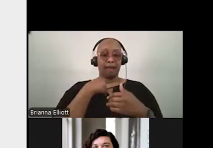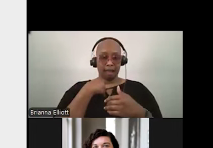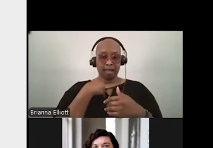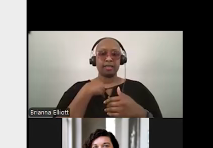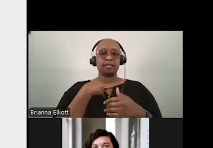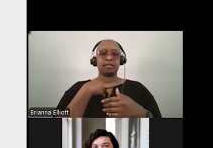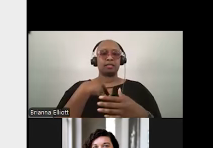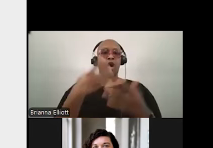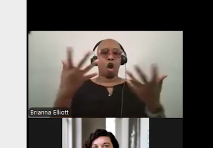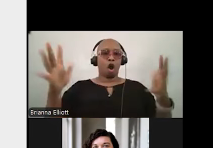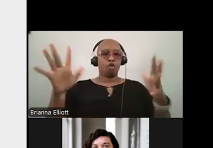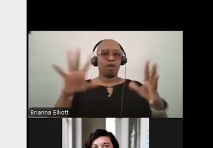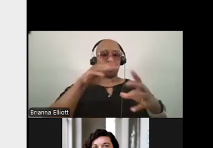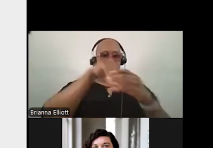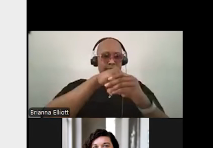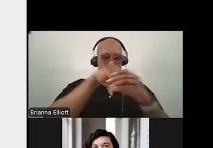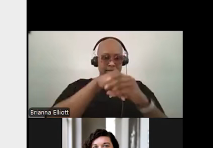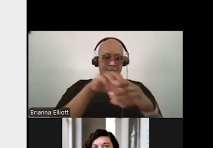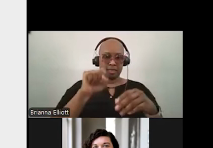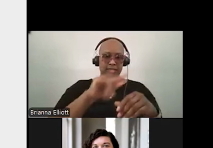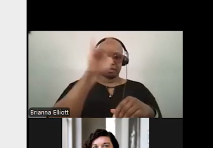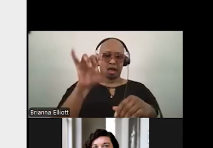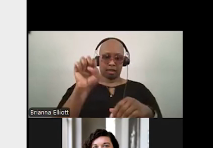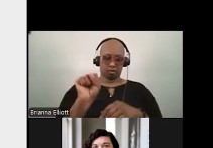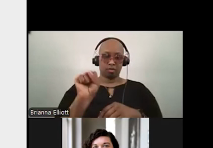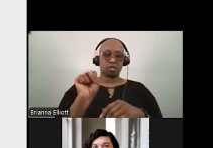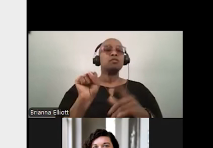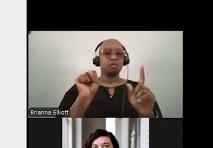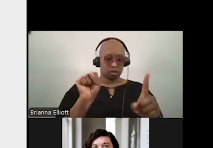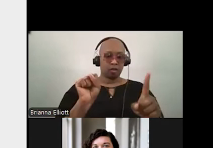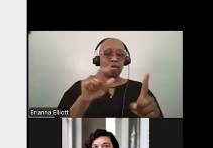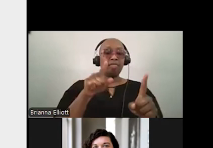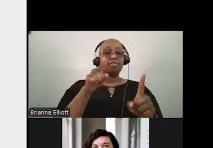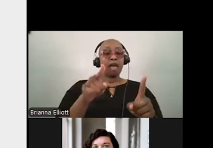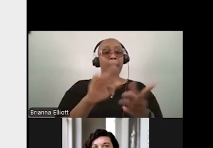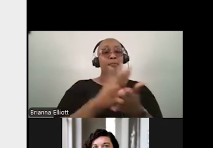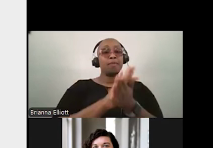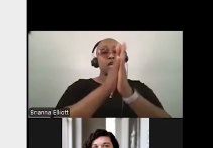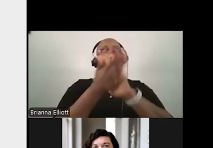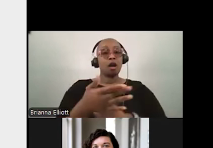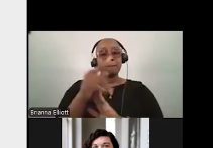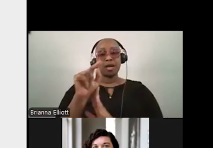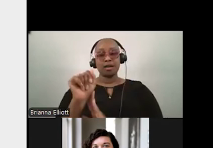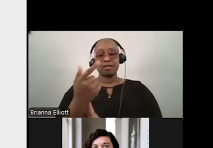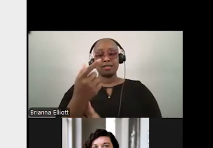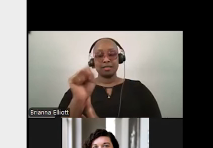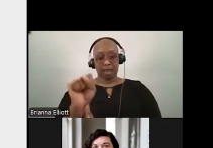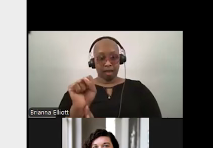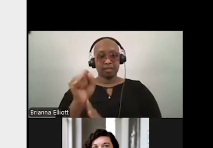heading two, lists, and tables. Those become tags if you export to a PDF. that helps that